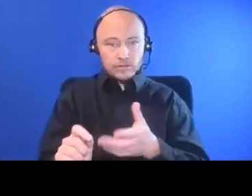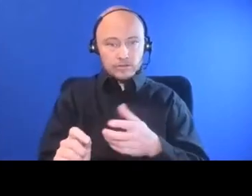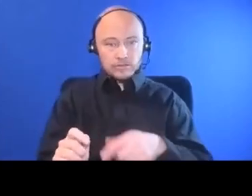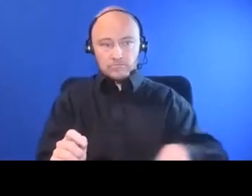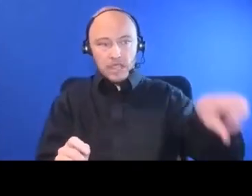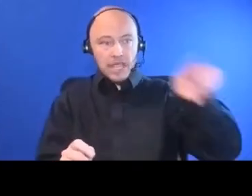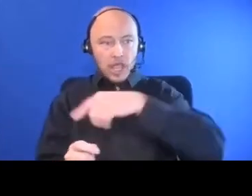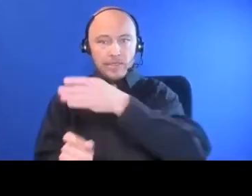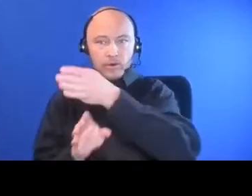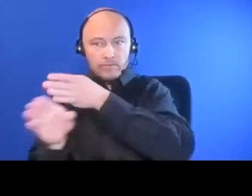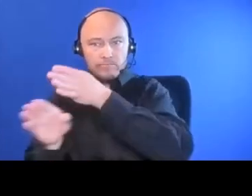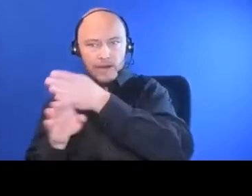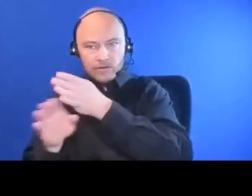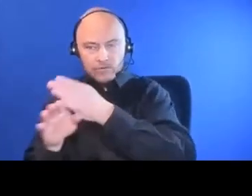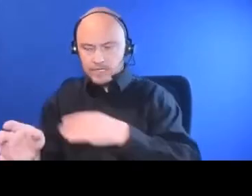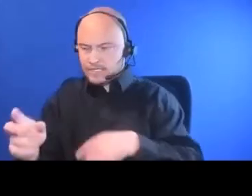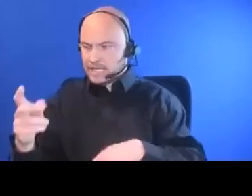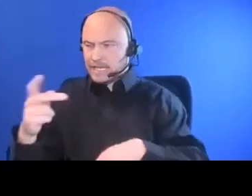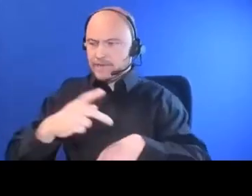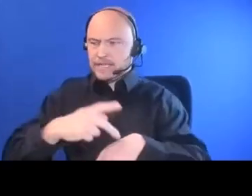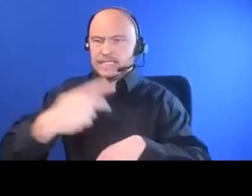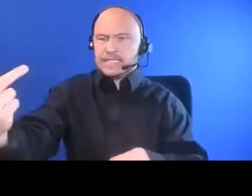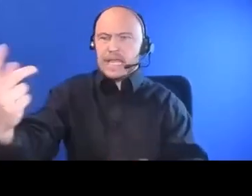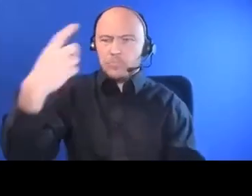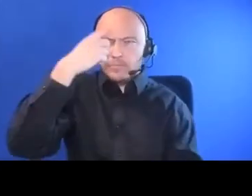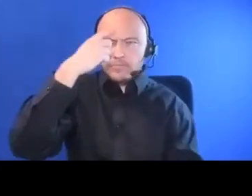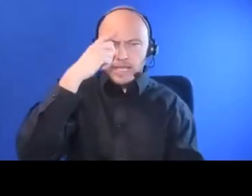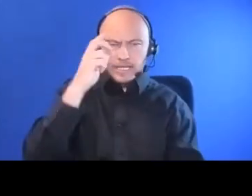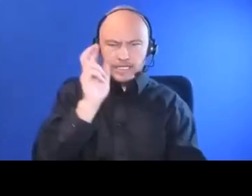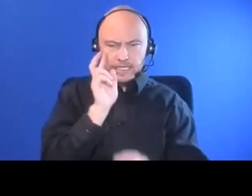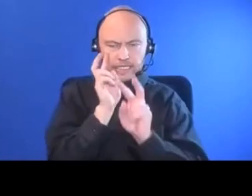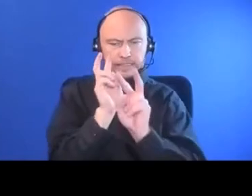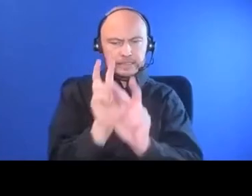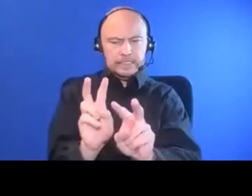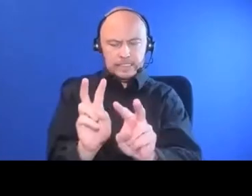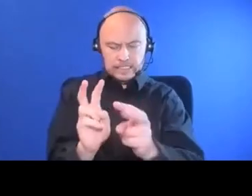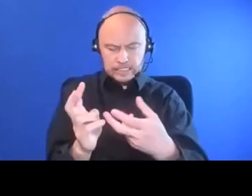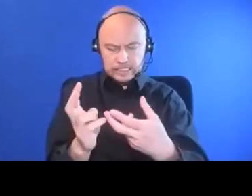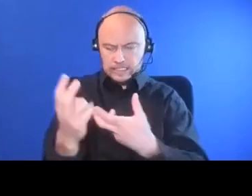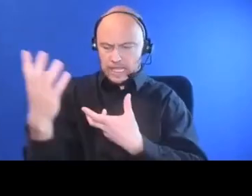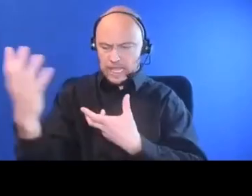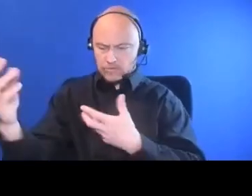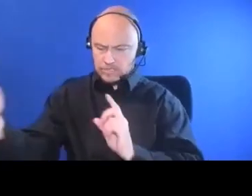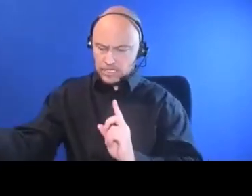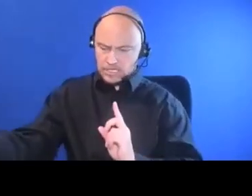possess this double consciousness where you're viewing yourself from the outside in as the rest of the world sees you.